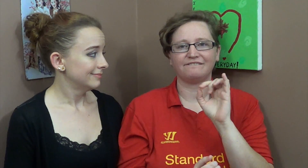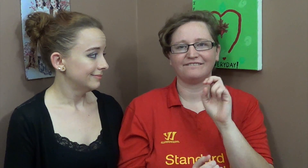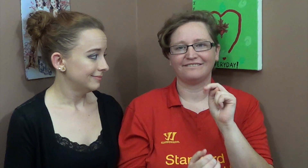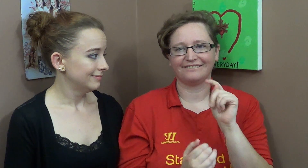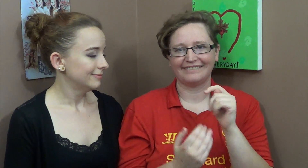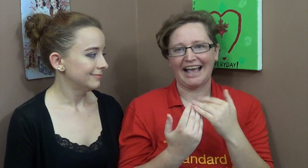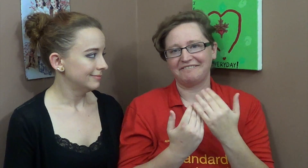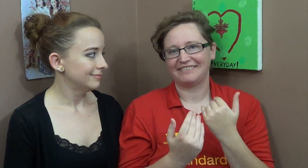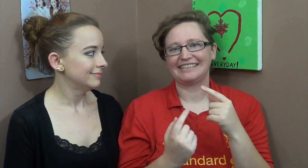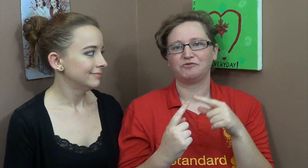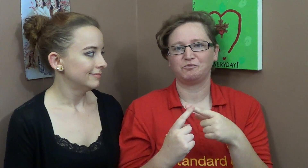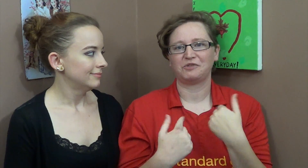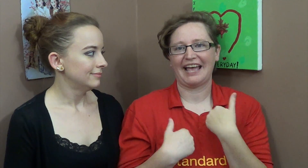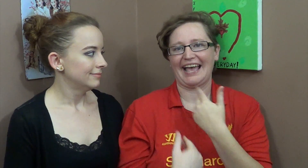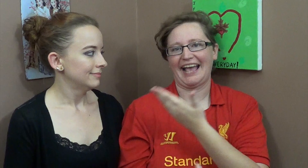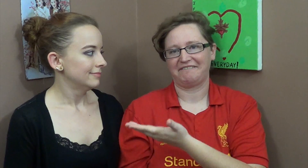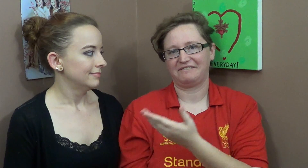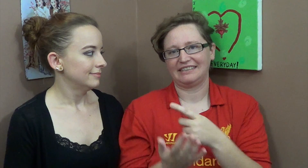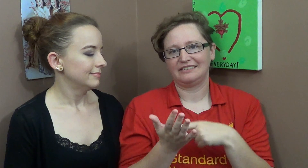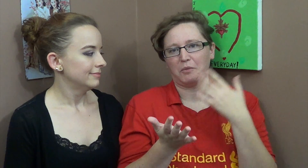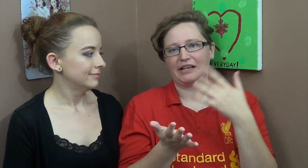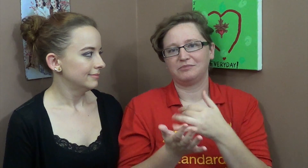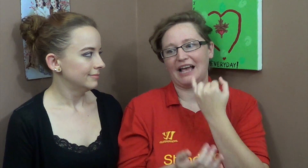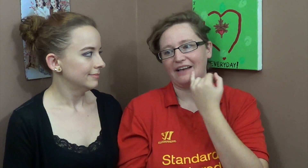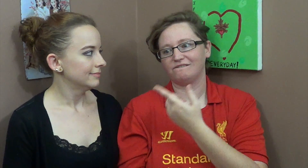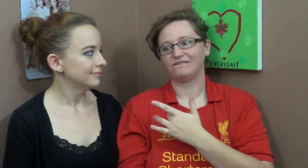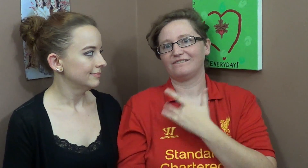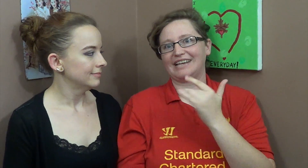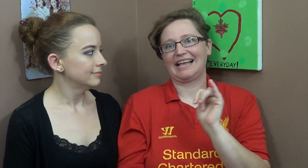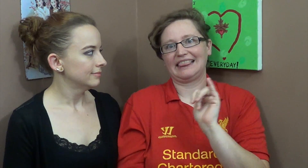convienent to have her once and a while if she